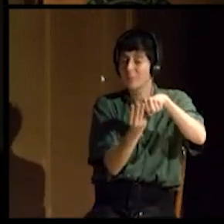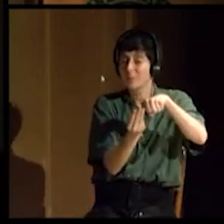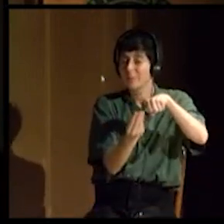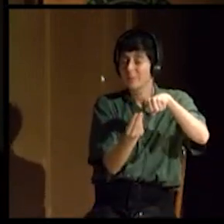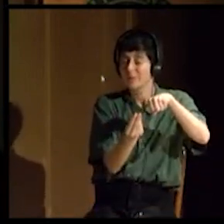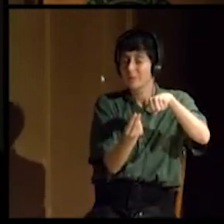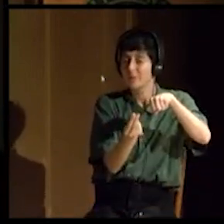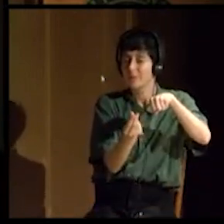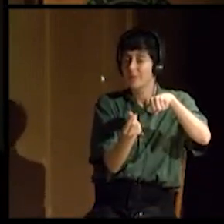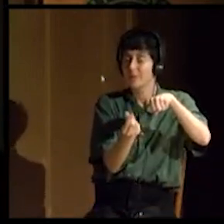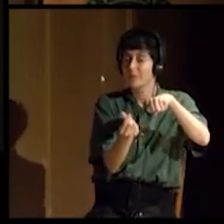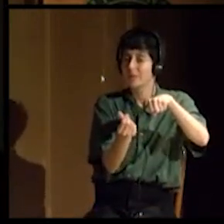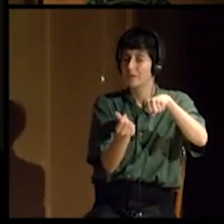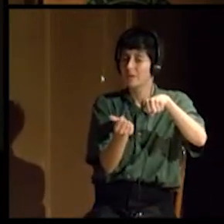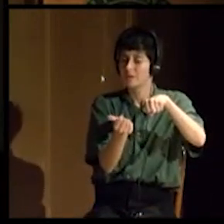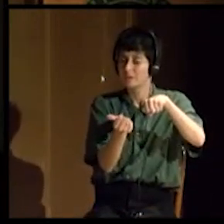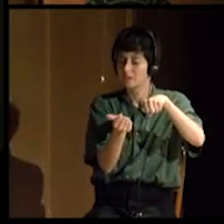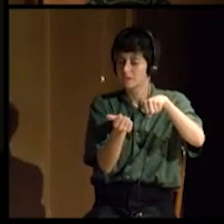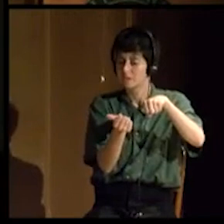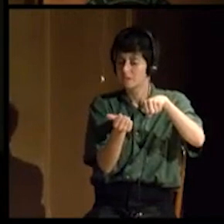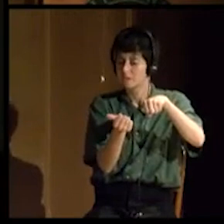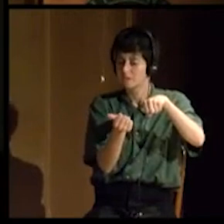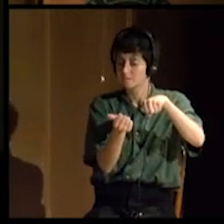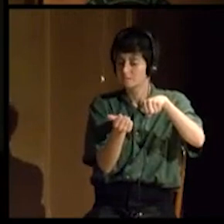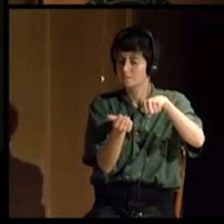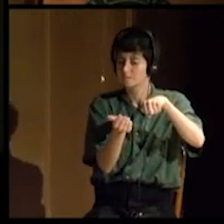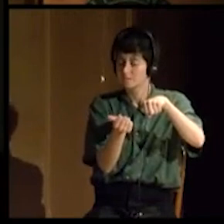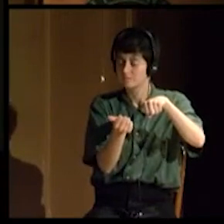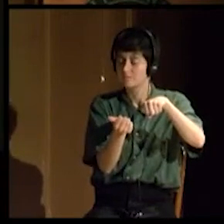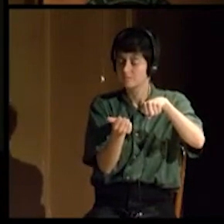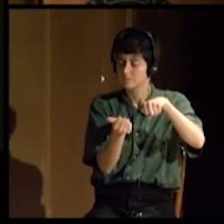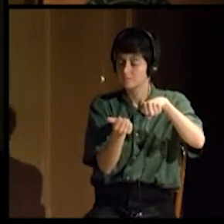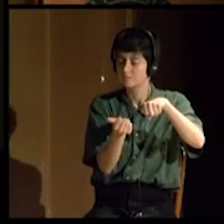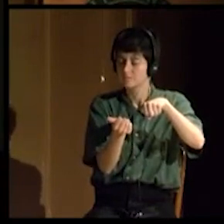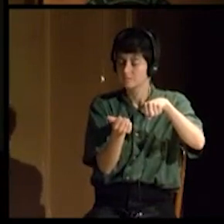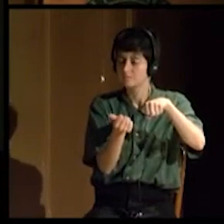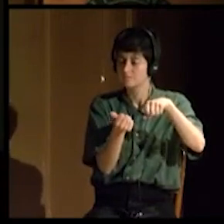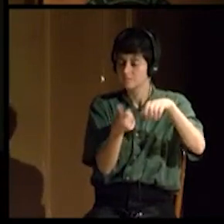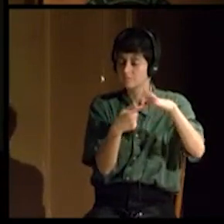So super or sub liquidous, if your melt starts below the liquidous,